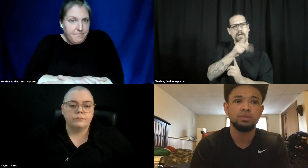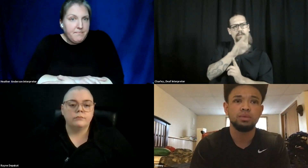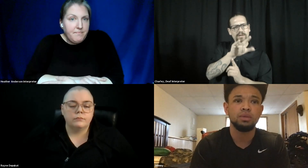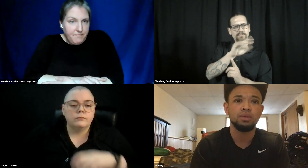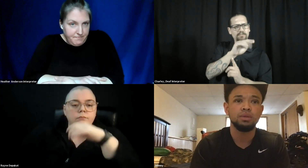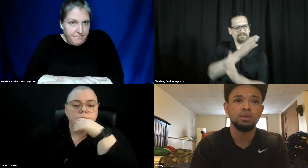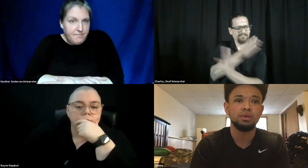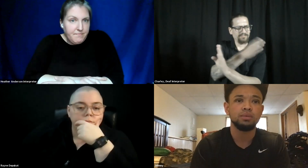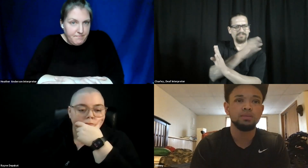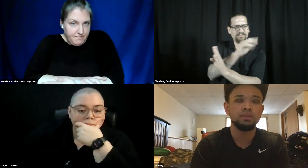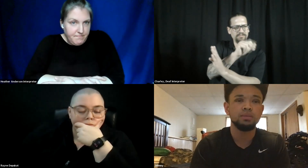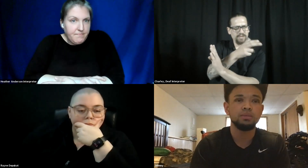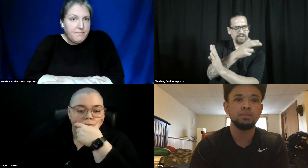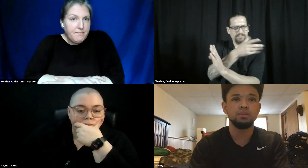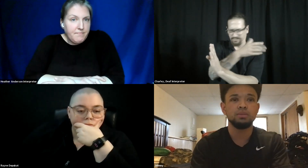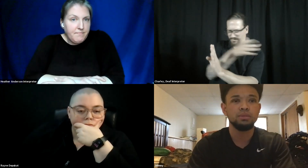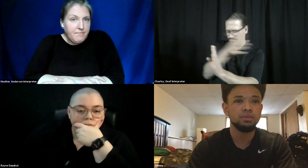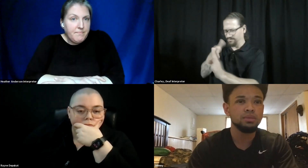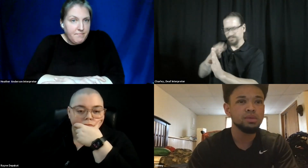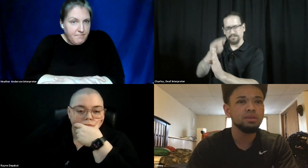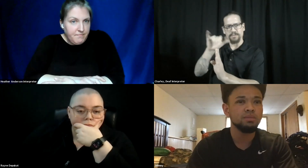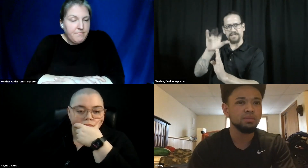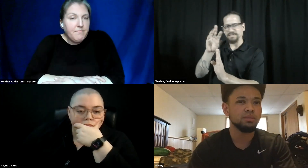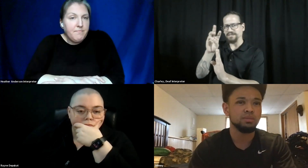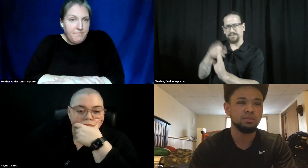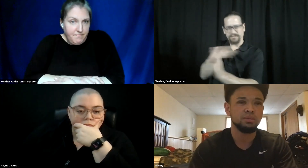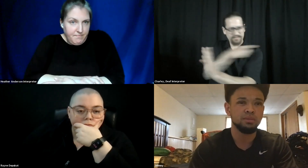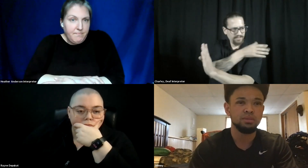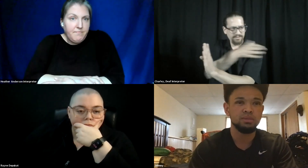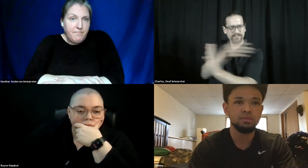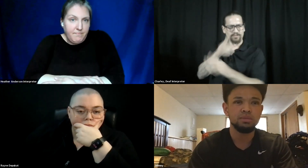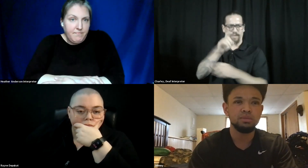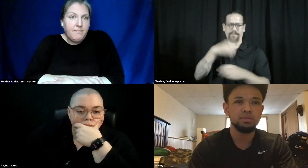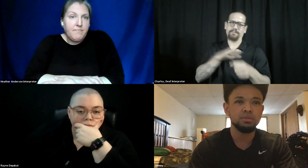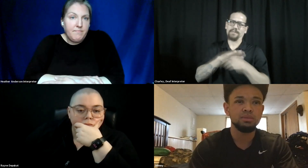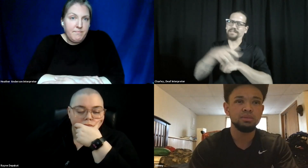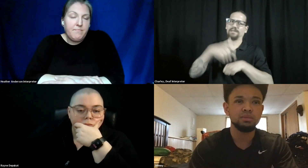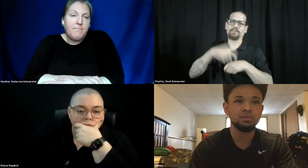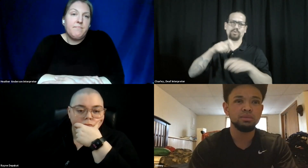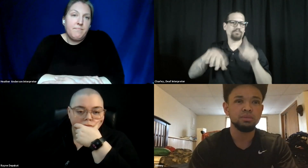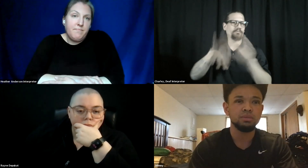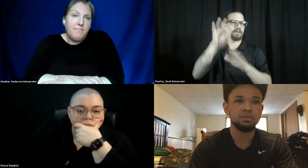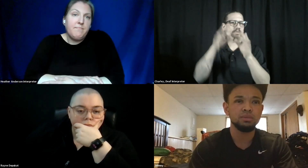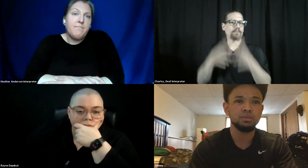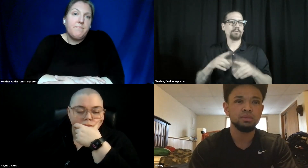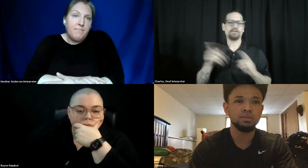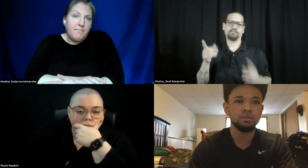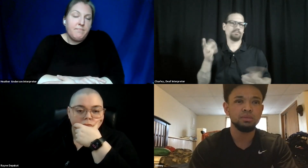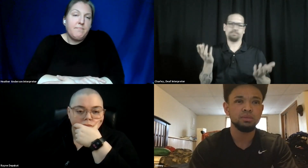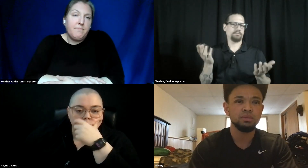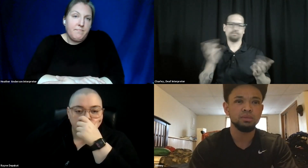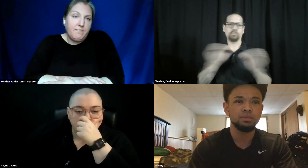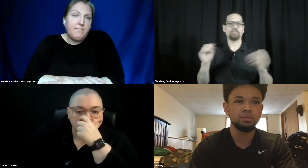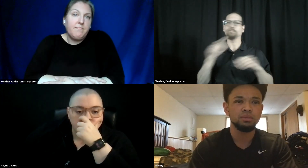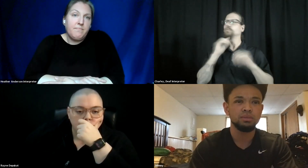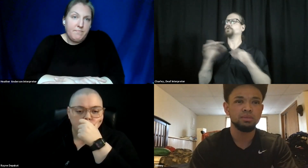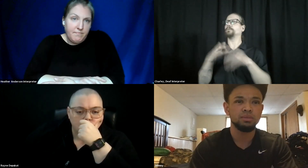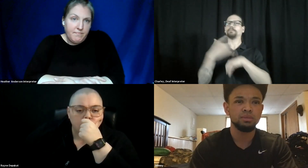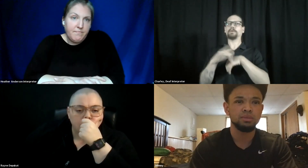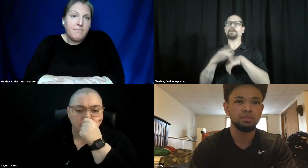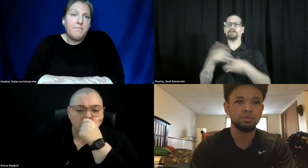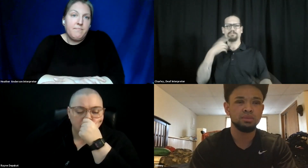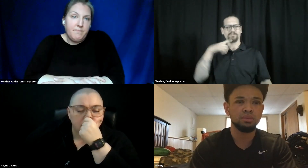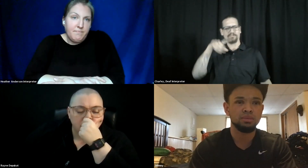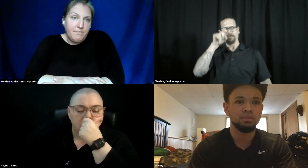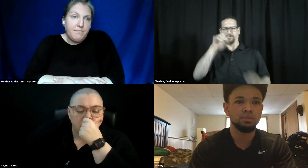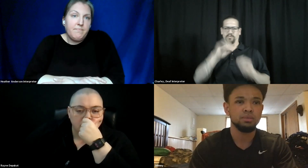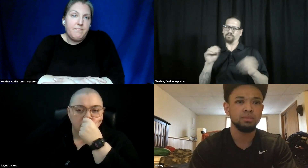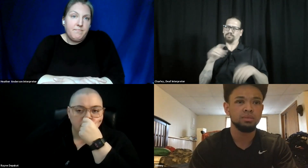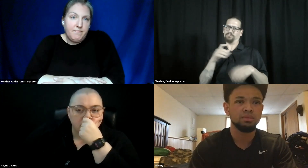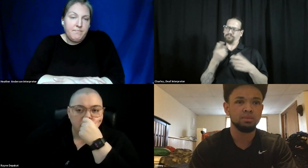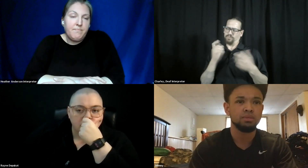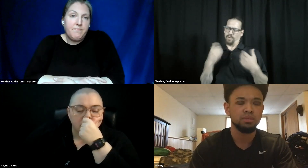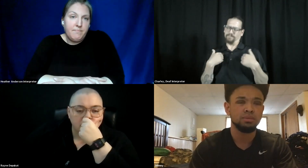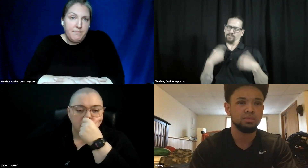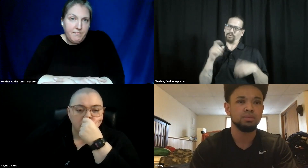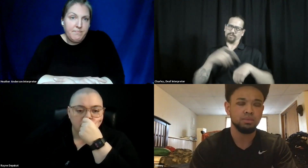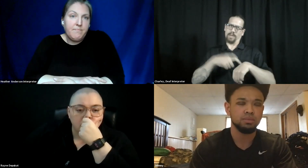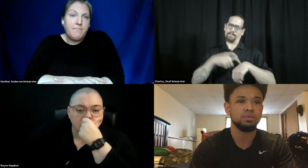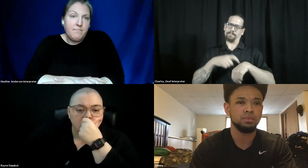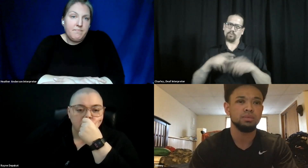just In addition, the request was sent around mission well in advance of the meeting, and there's plenty of time to find it trumpeters. So there was say no interpreters are available.